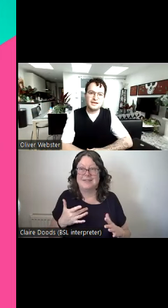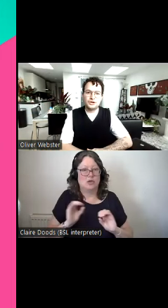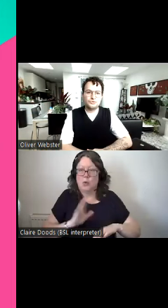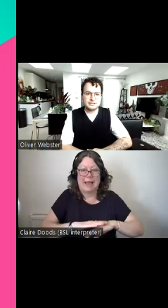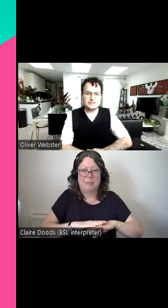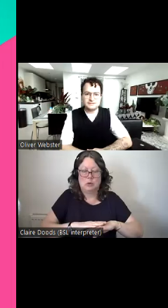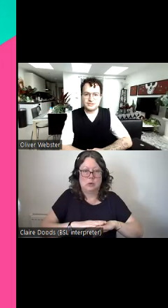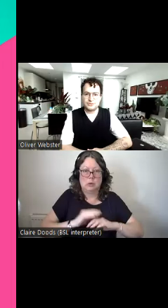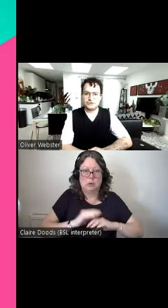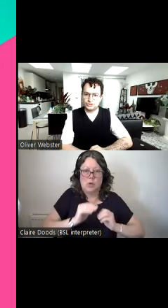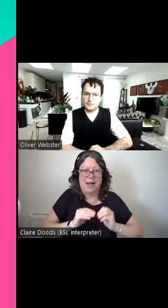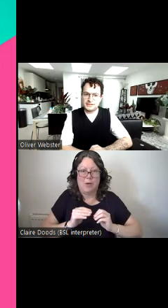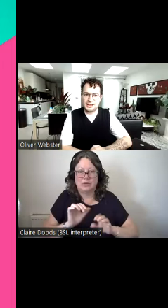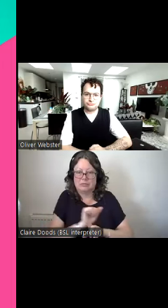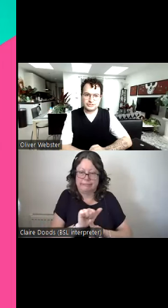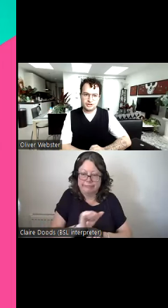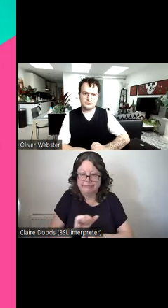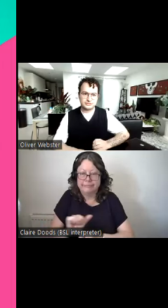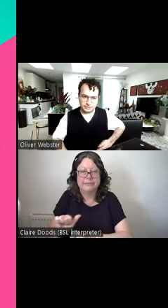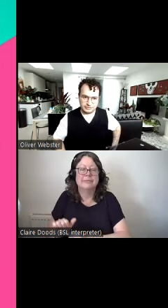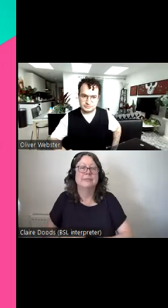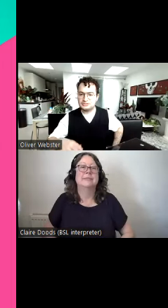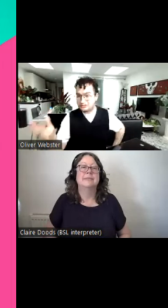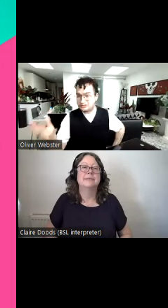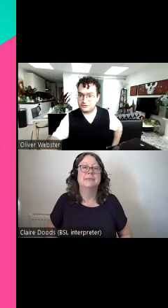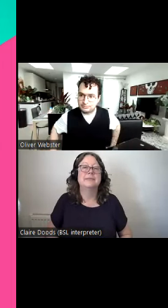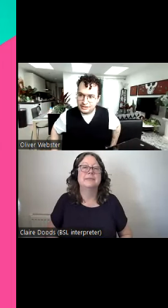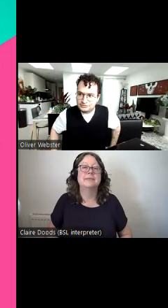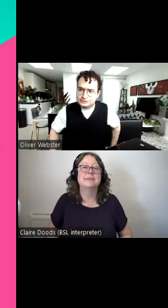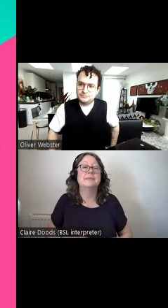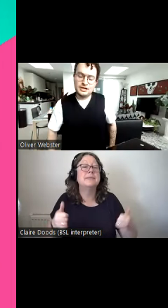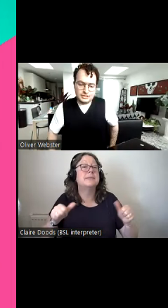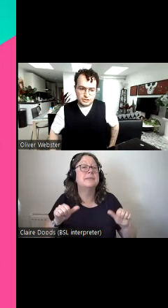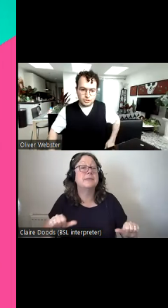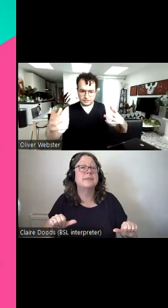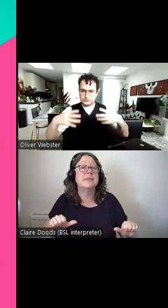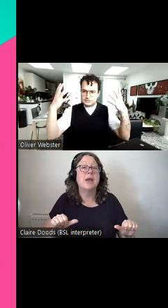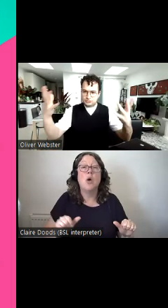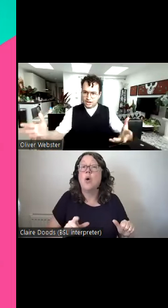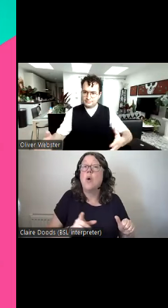What is the difference between automated and real-time subtitles, Live subtitles? As I just described,